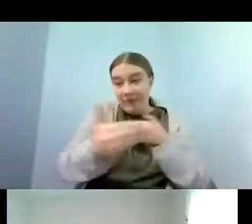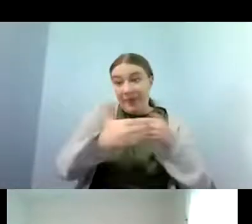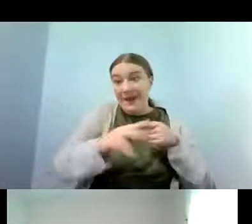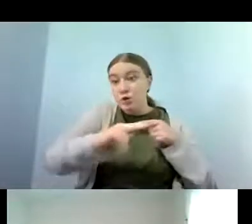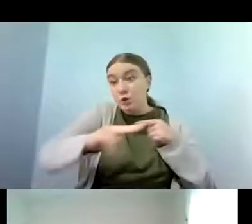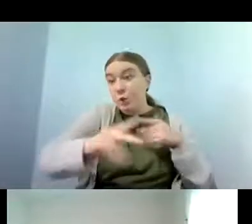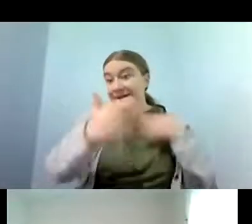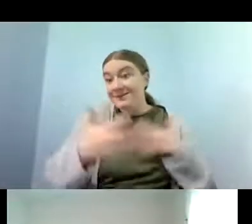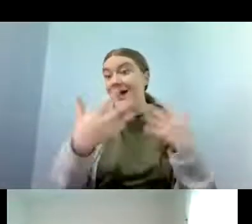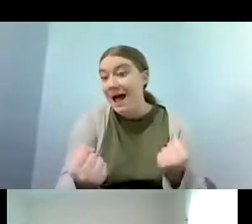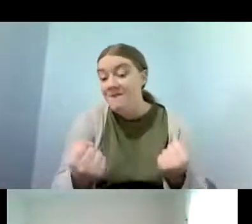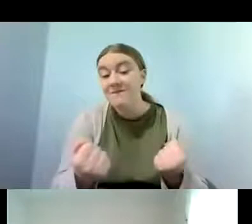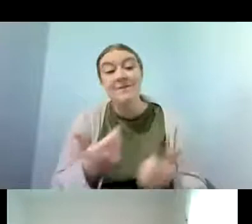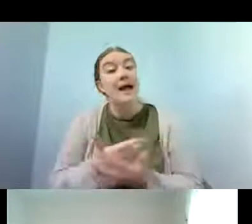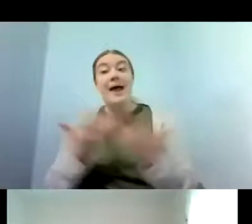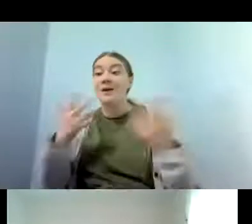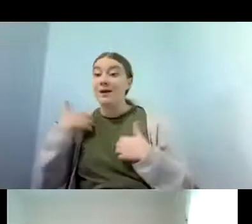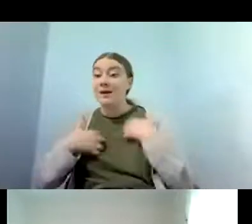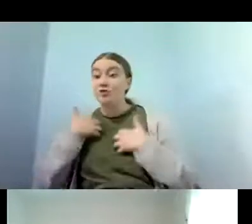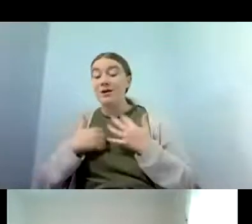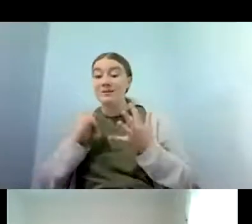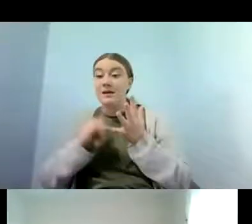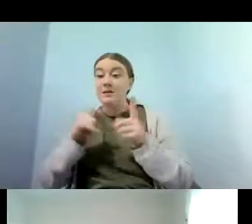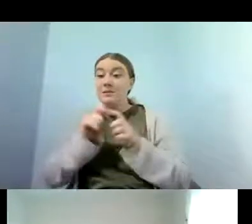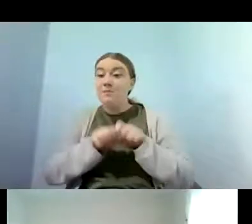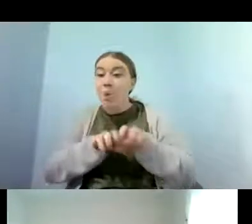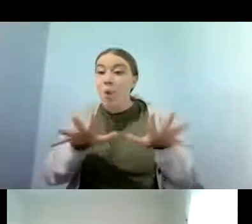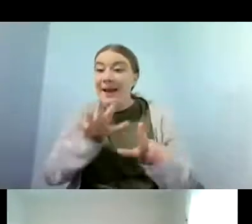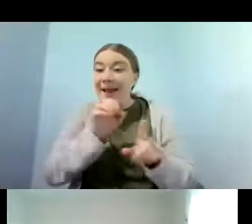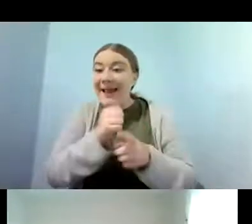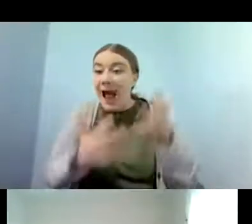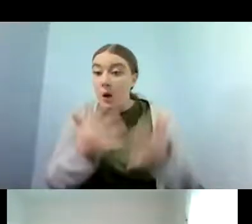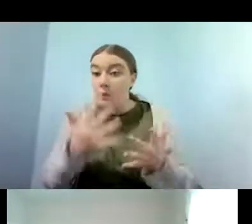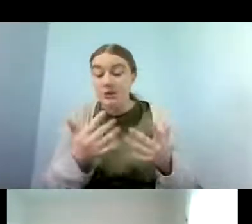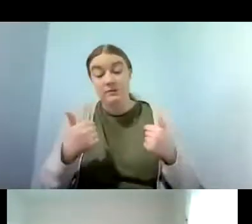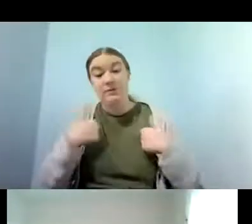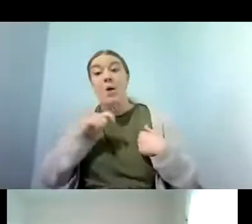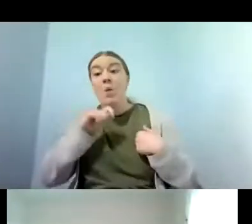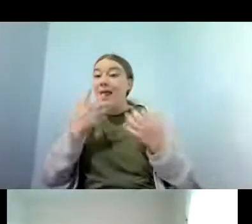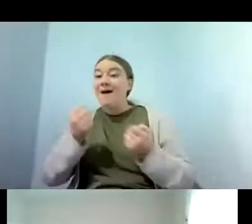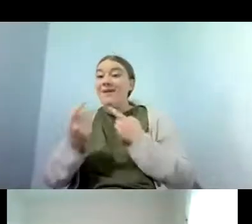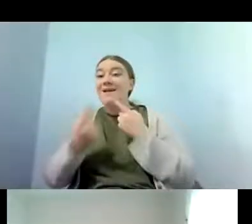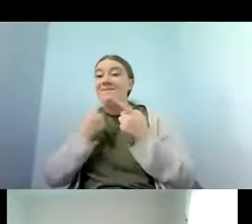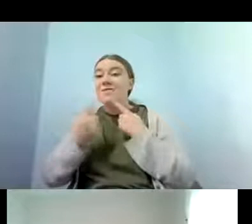and for anyone interested in spawning counts we are holding an information session tomorrow